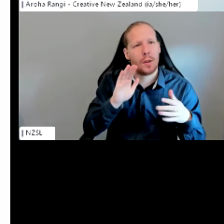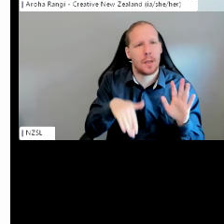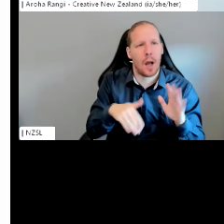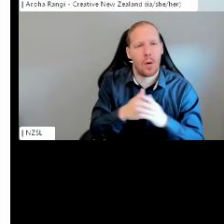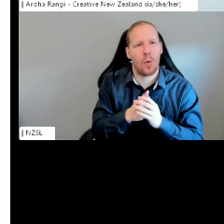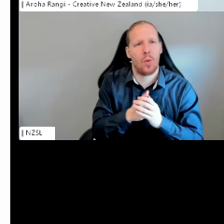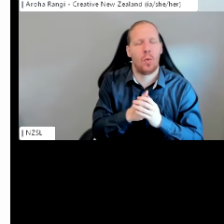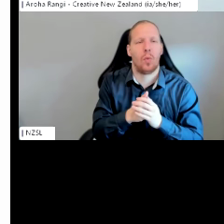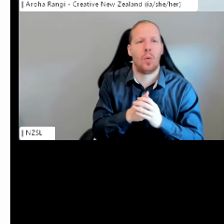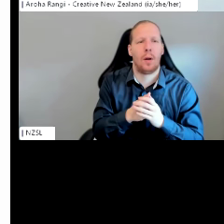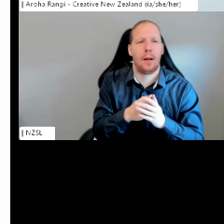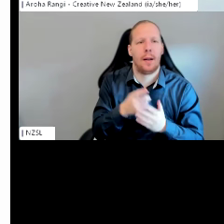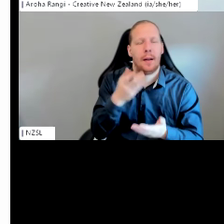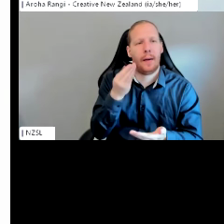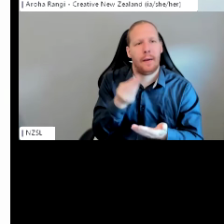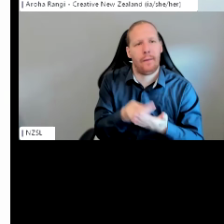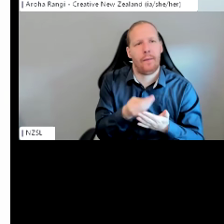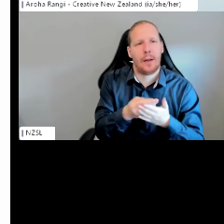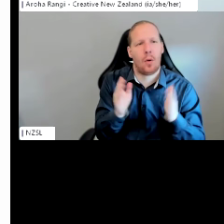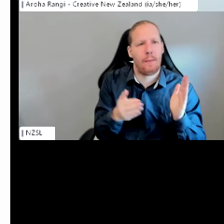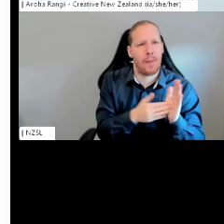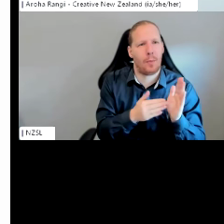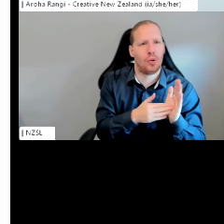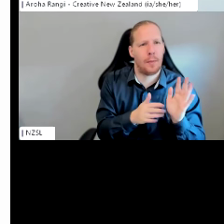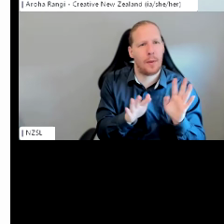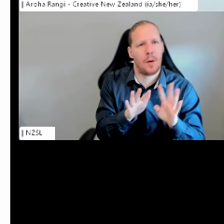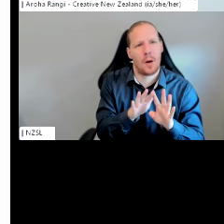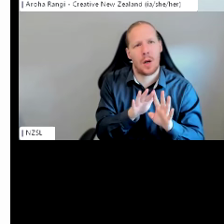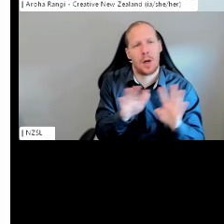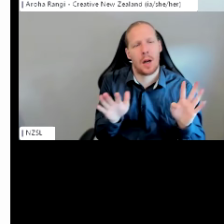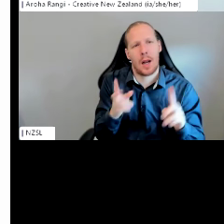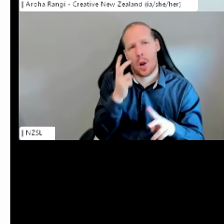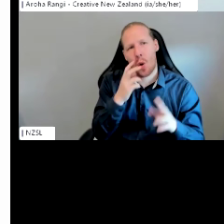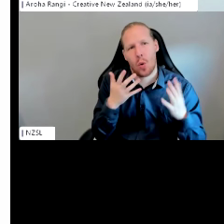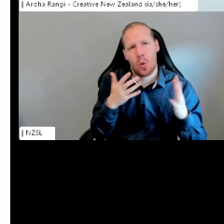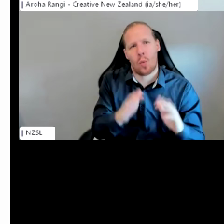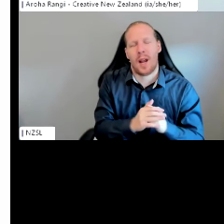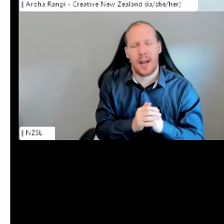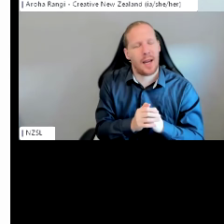gold with ever-increasing numbers of benefits are really, really going out of fashion, really,